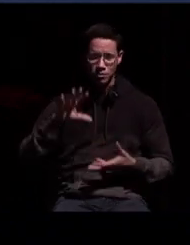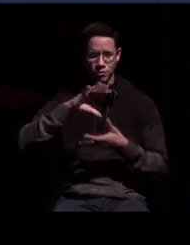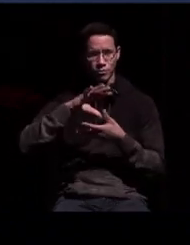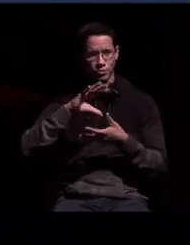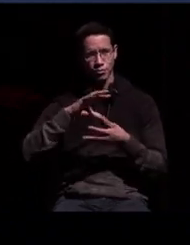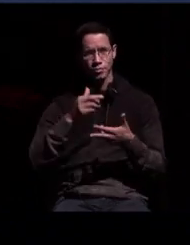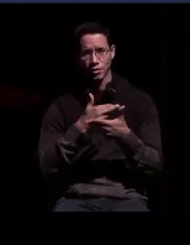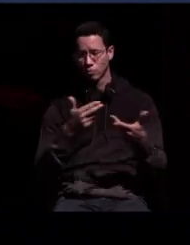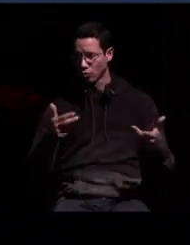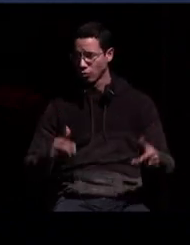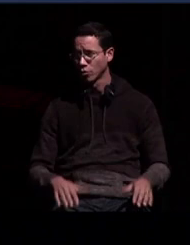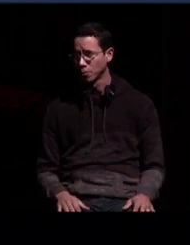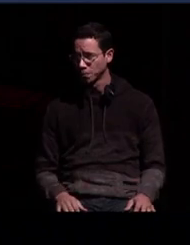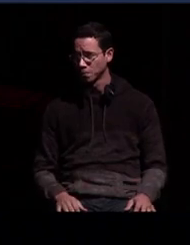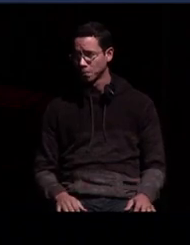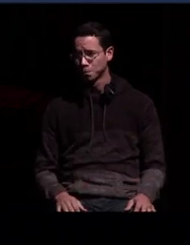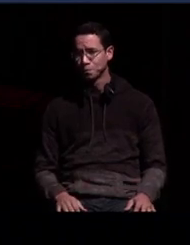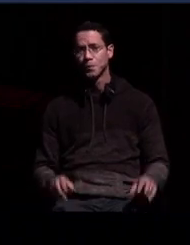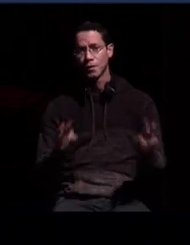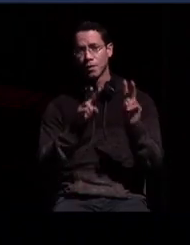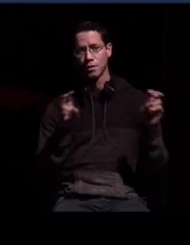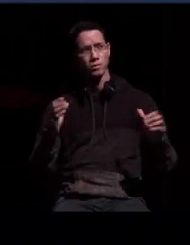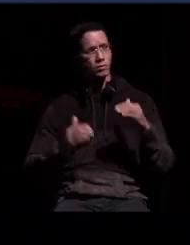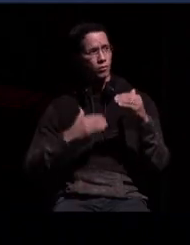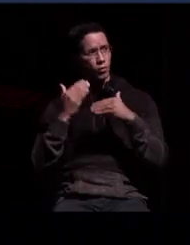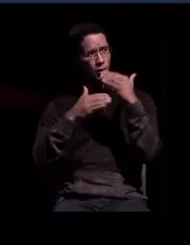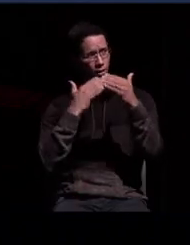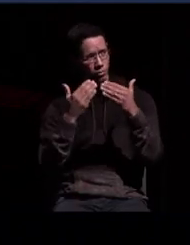and the issue of development that we have discussed here.